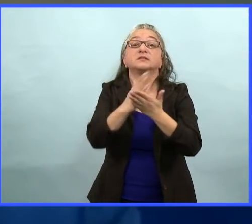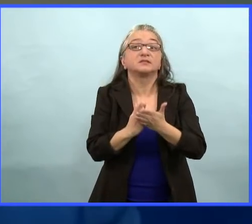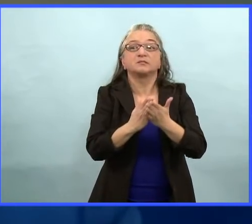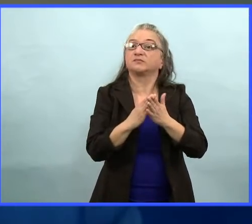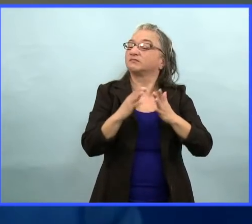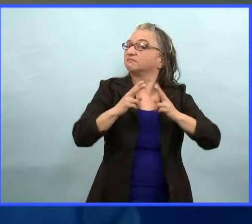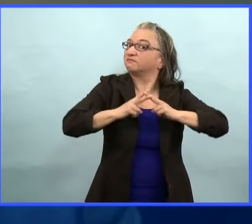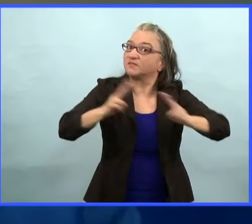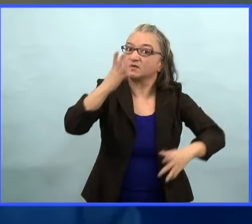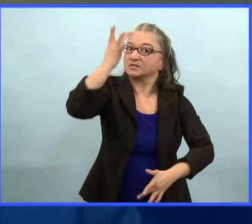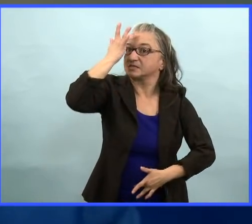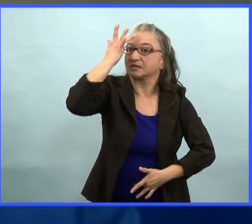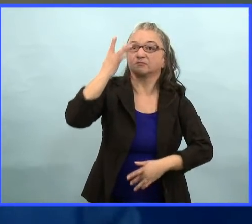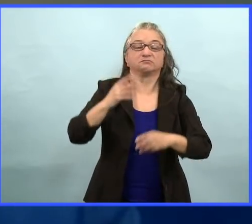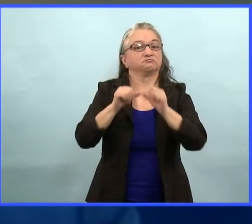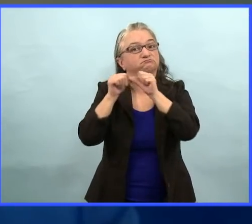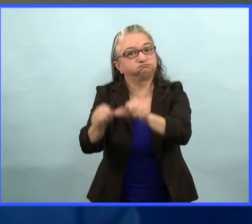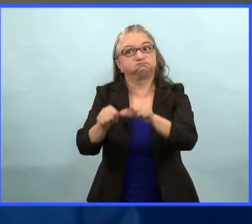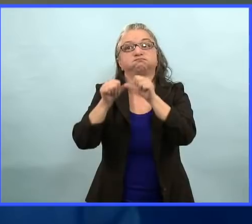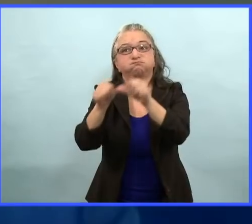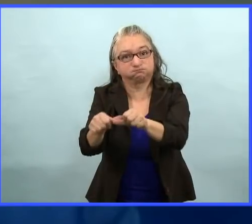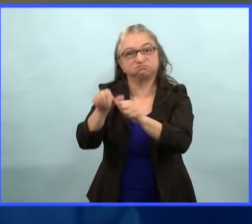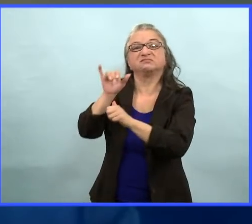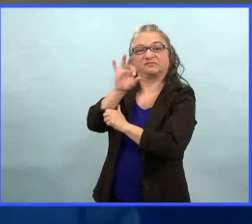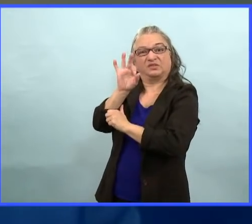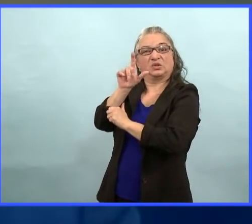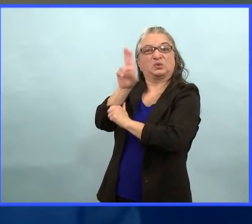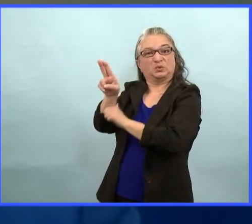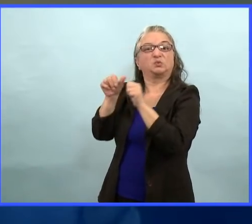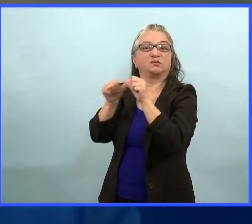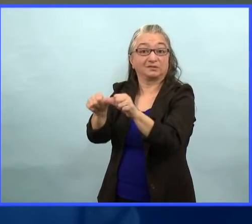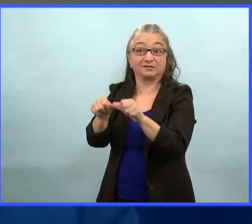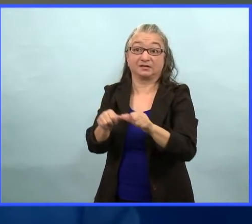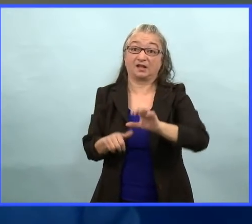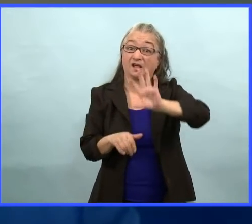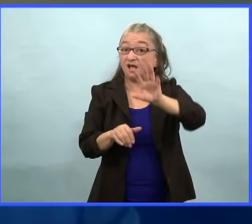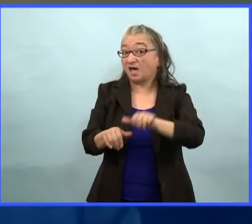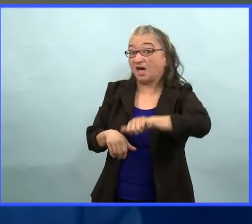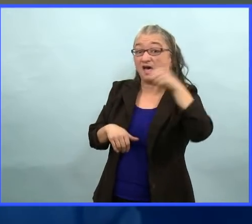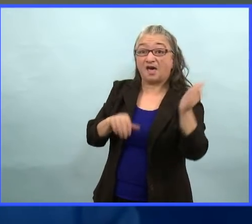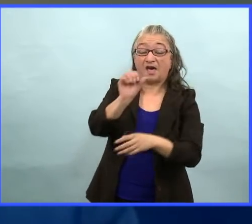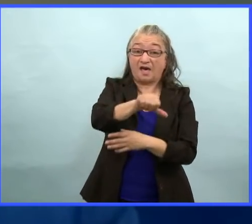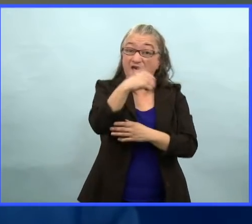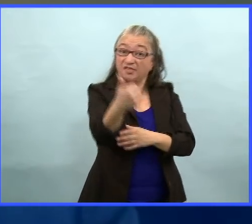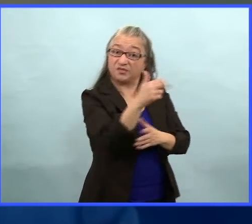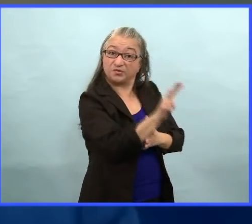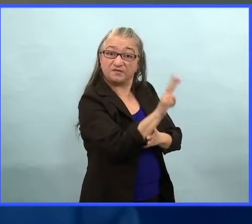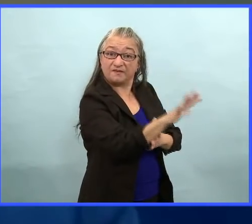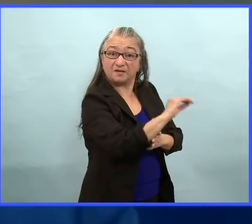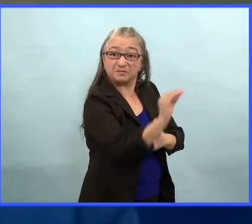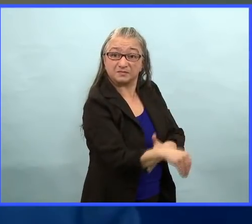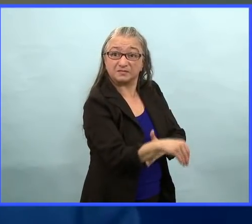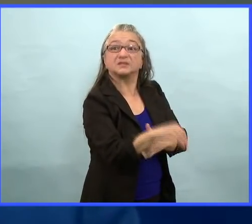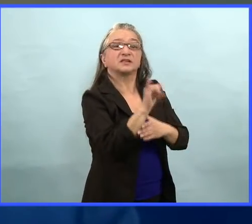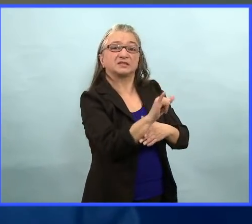35 were receiving care for other non-covered conditions and illnesses but also had covered